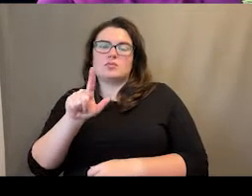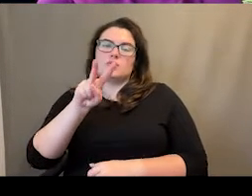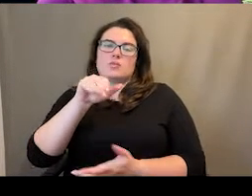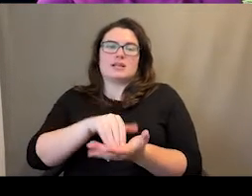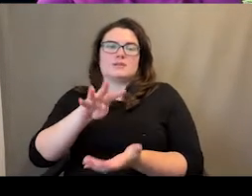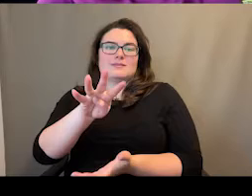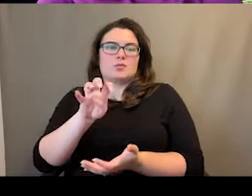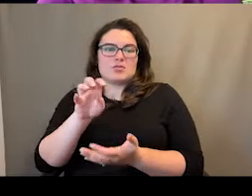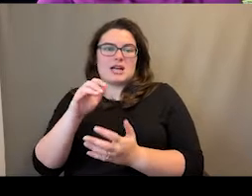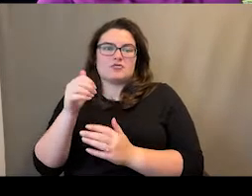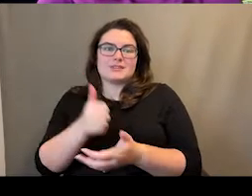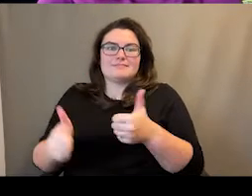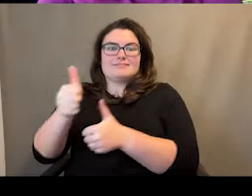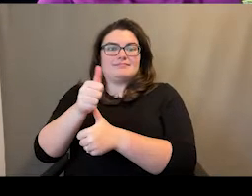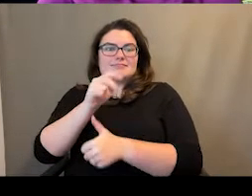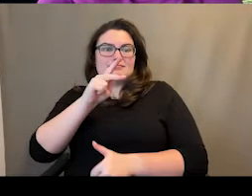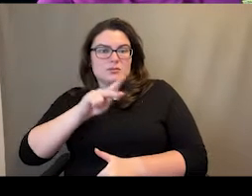personnel, 400 other personnels.